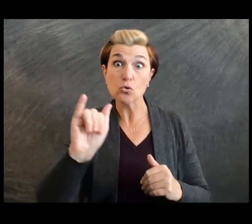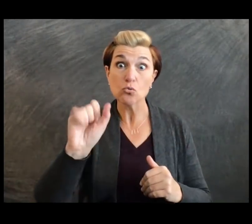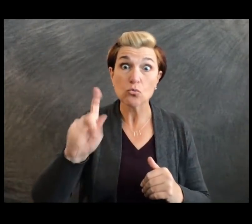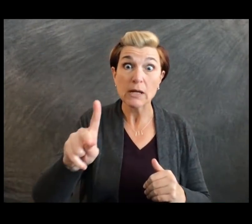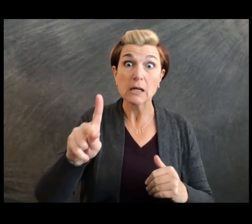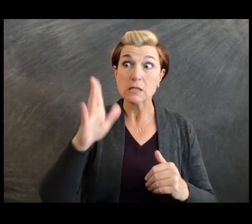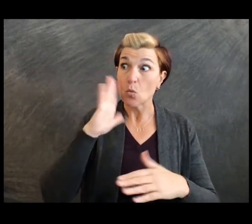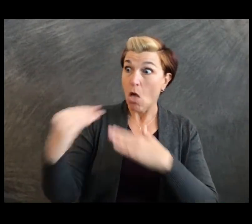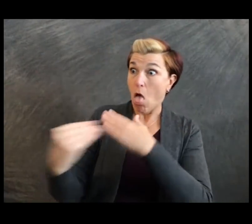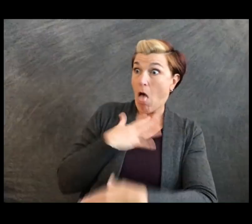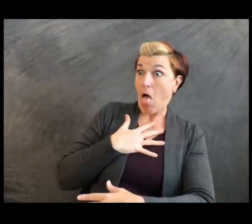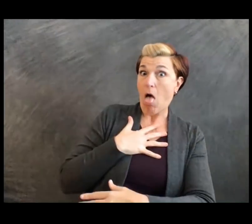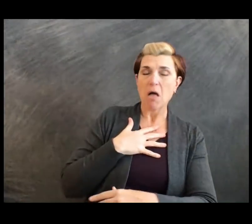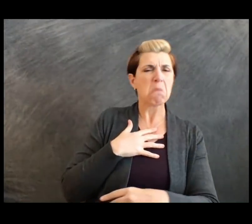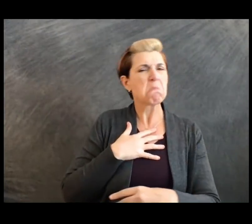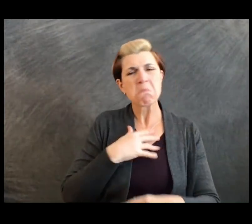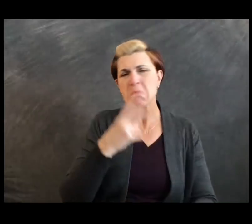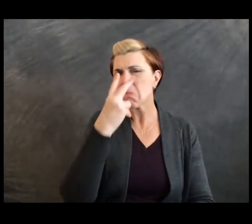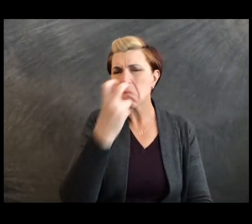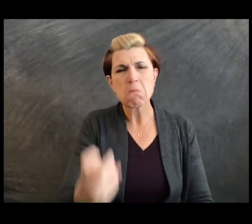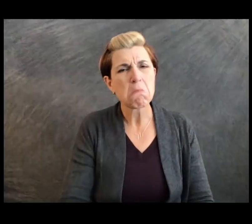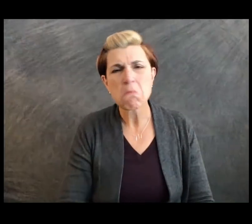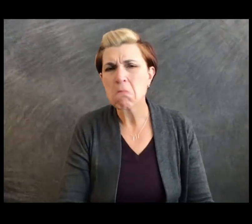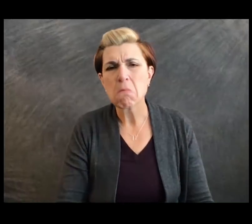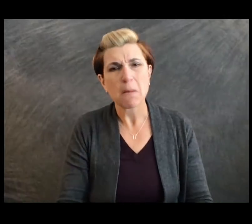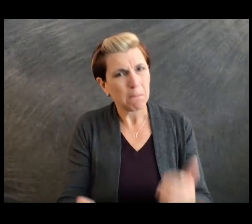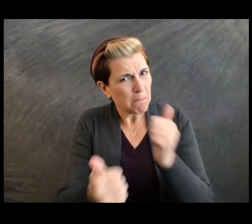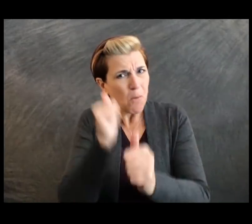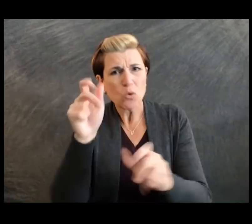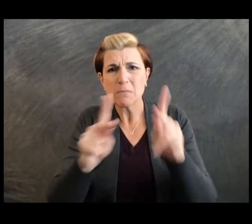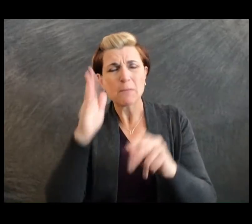low the reason we want to put into practice the president's coronavirus